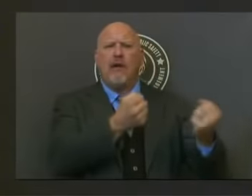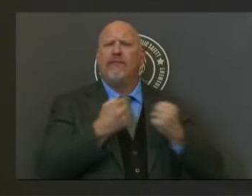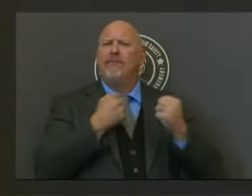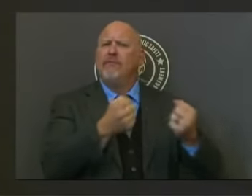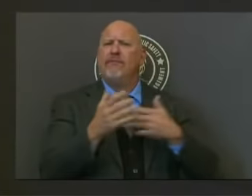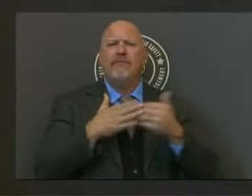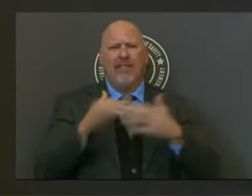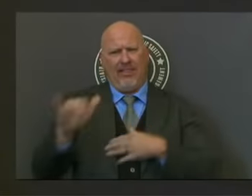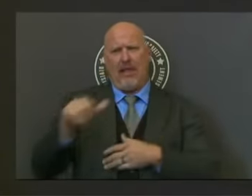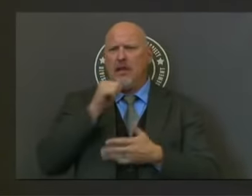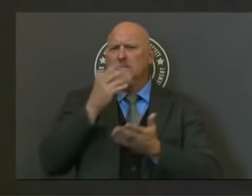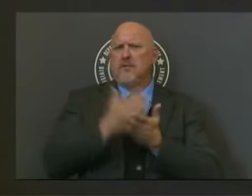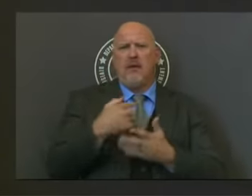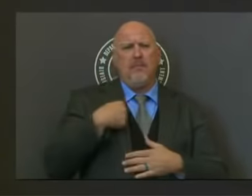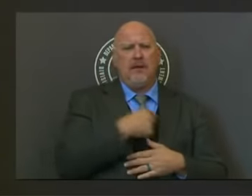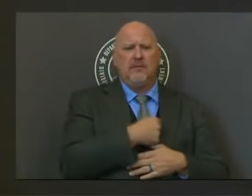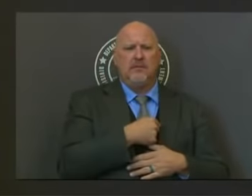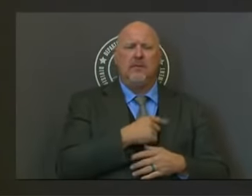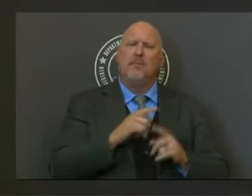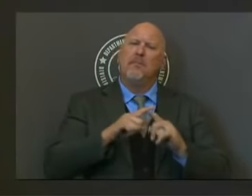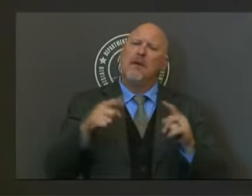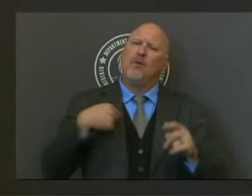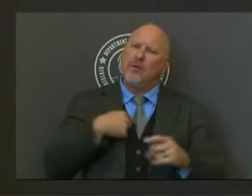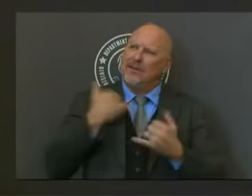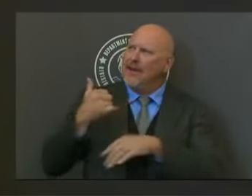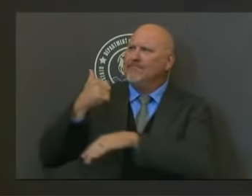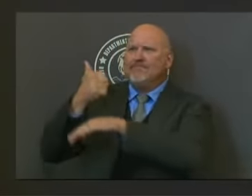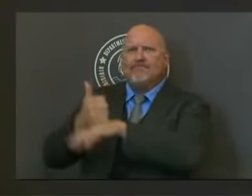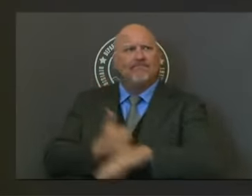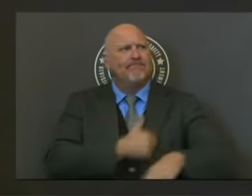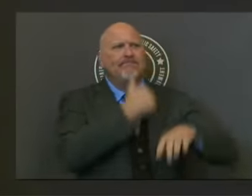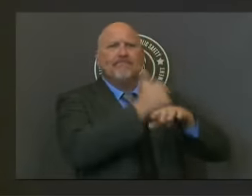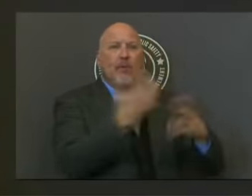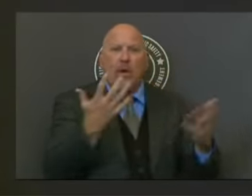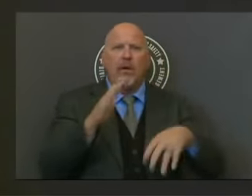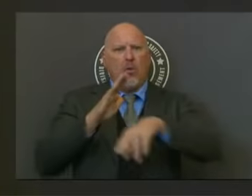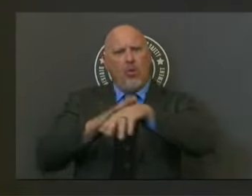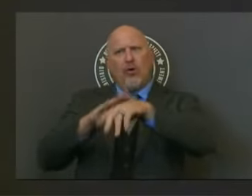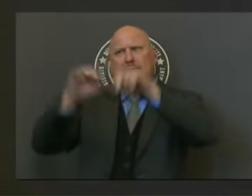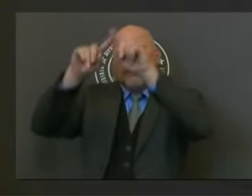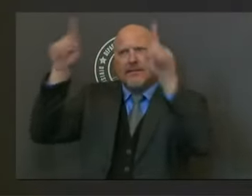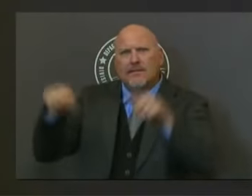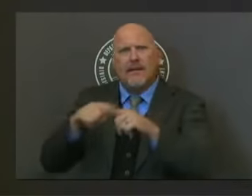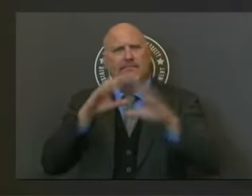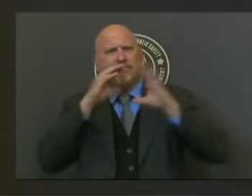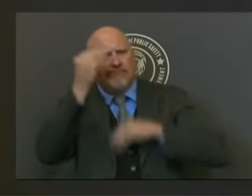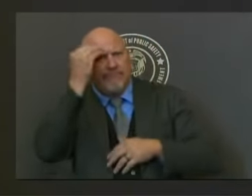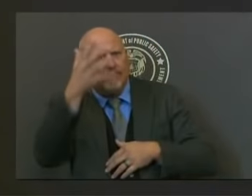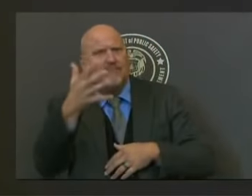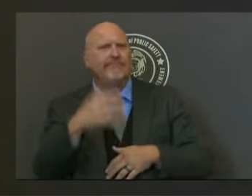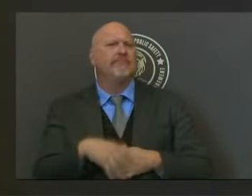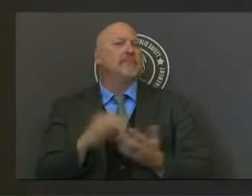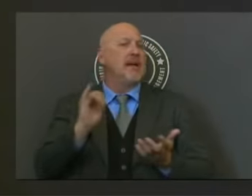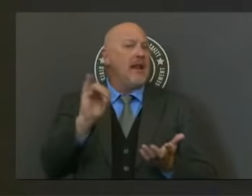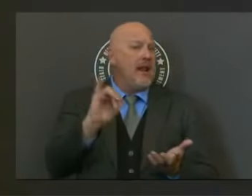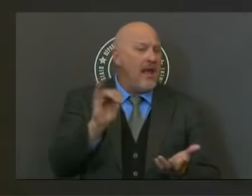away signs where your seatbelt and by doing that you in fact